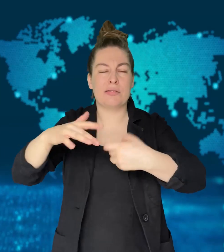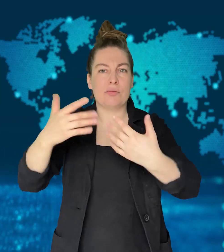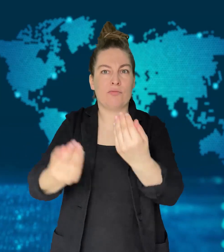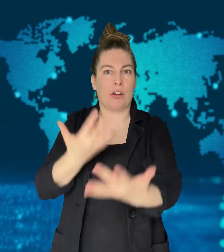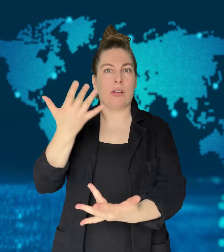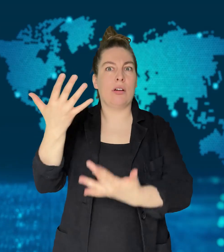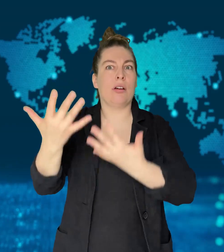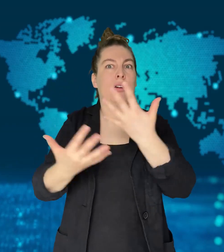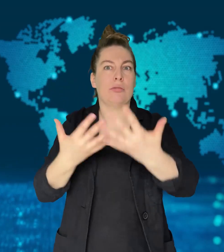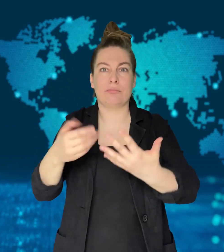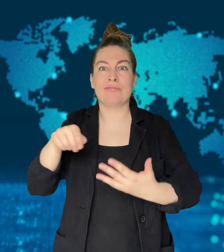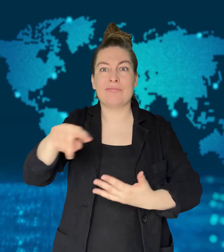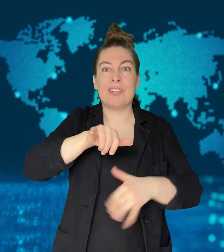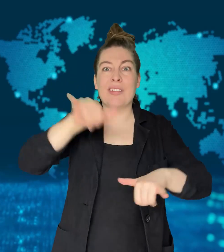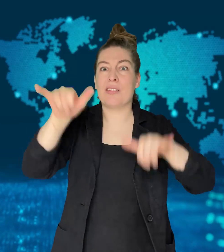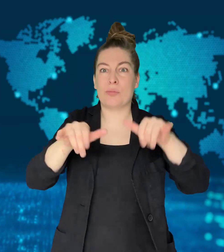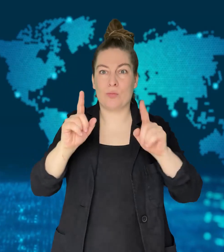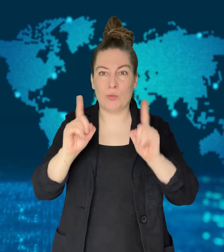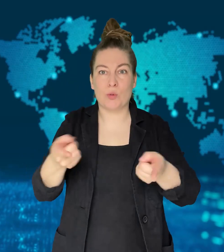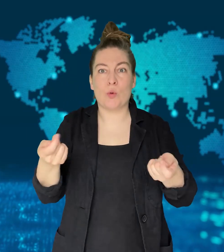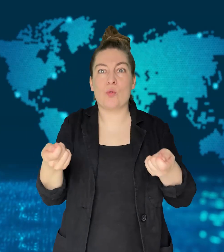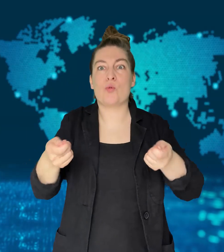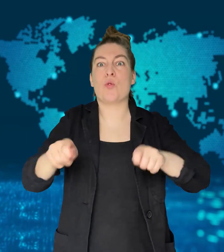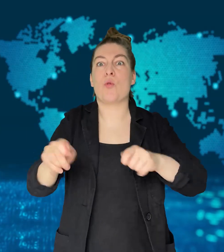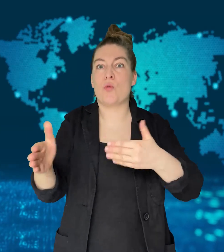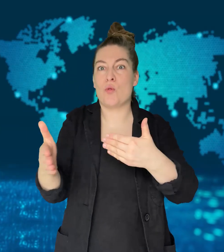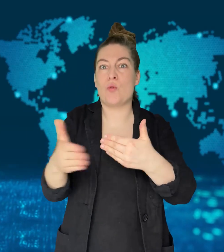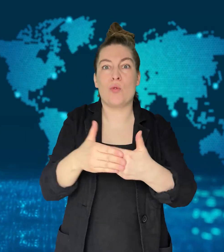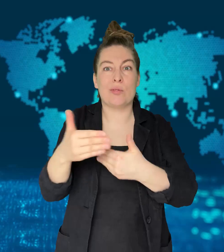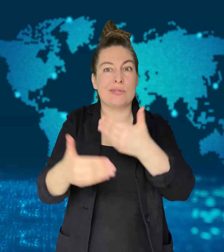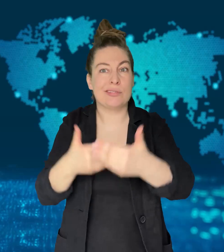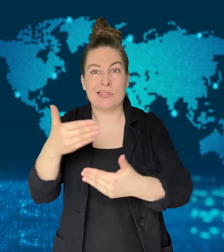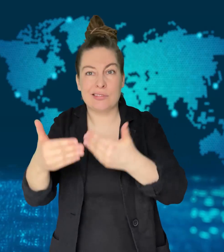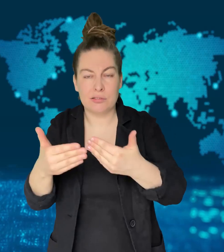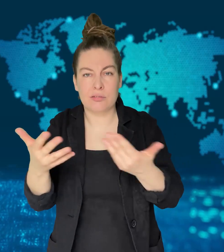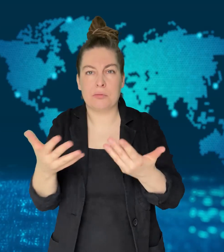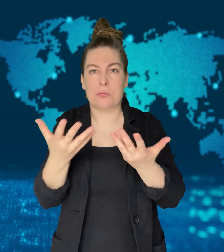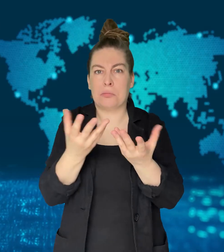There are many concerns about the UK's ability to